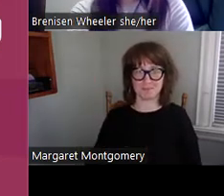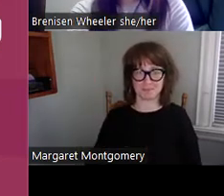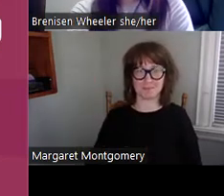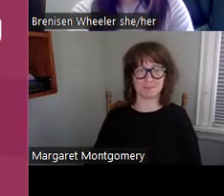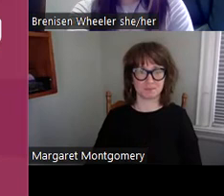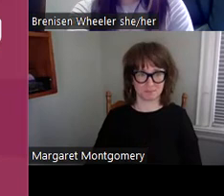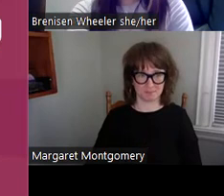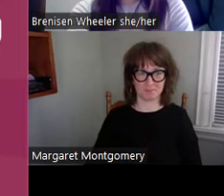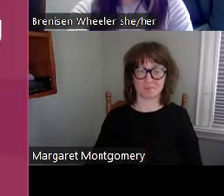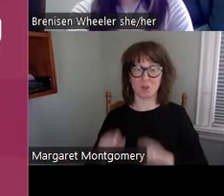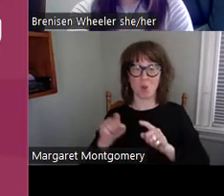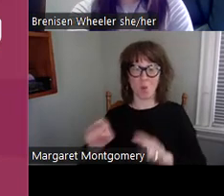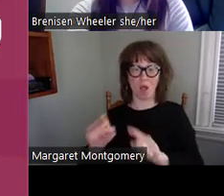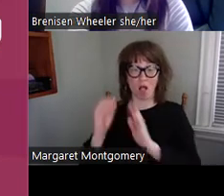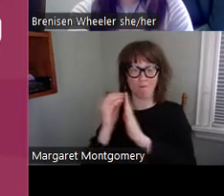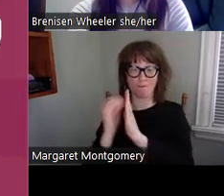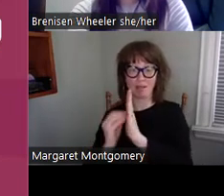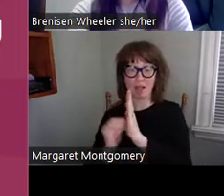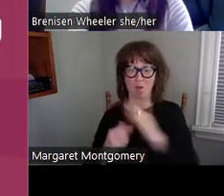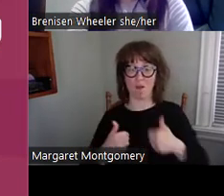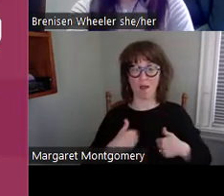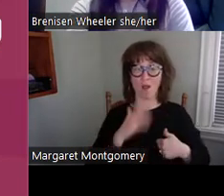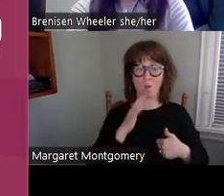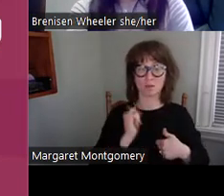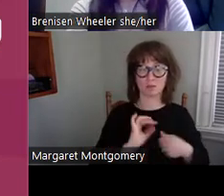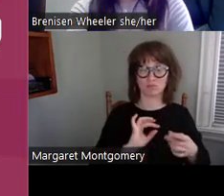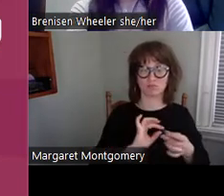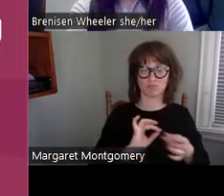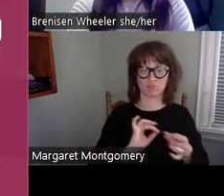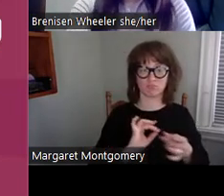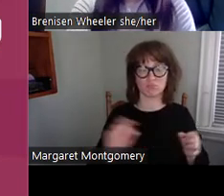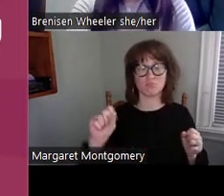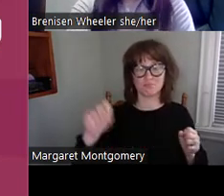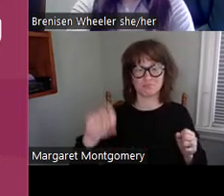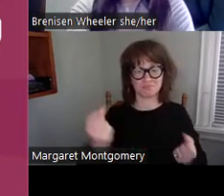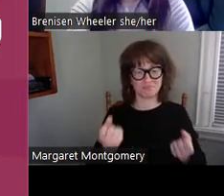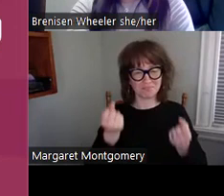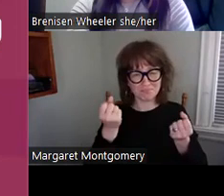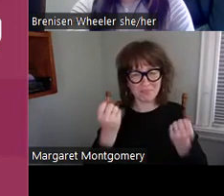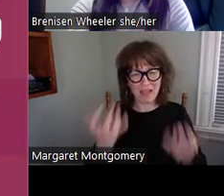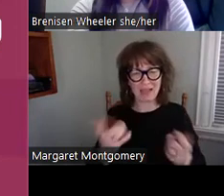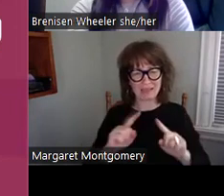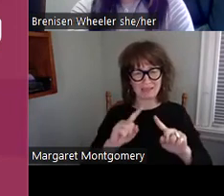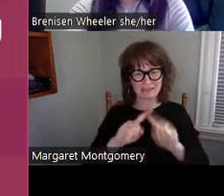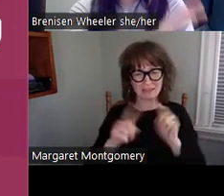i'll just chat a little bit about how there are a lot of factors that contribute to violence